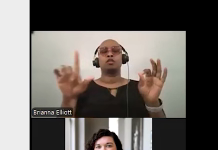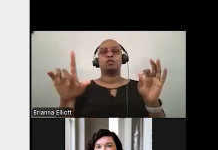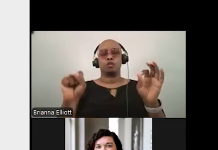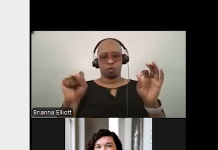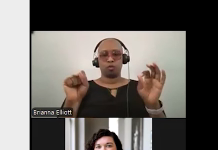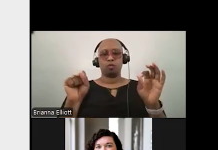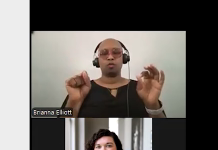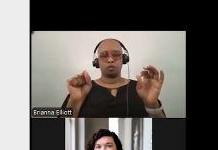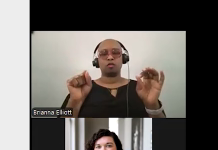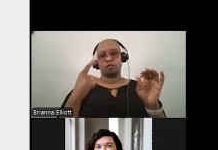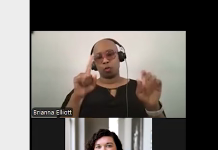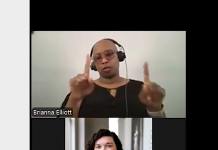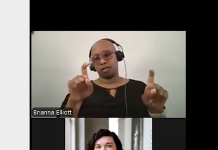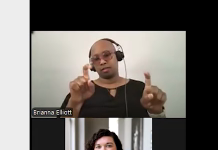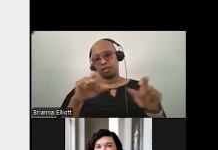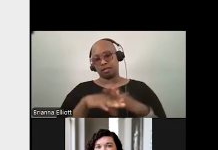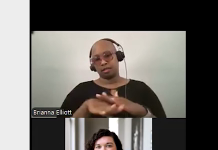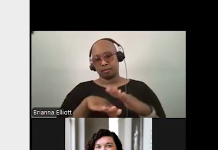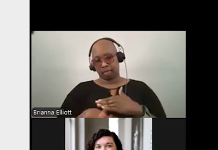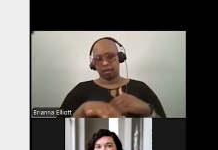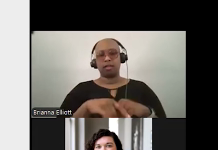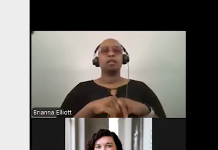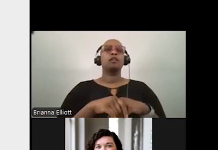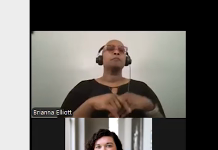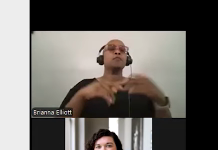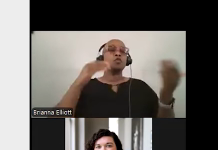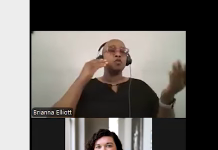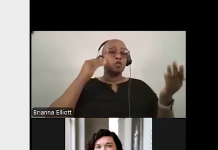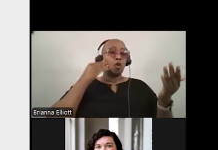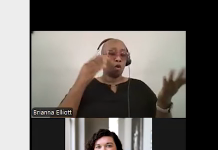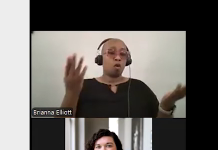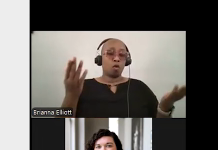is you need to be looking at how you can start checking these things. There are a bunch of free